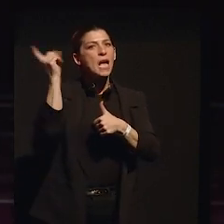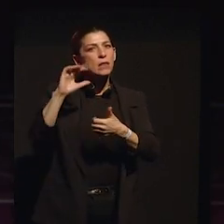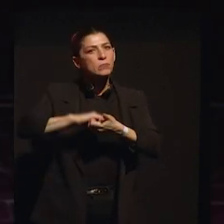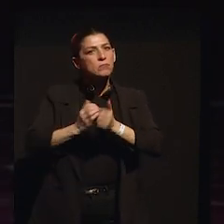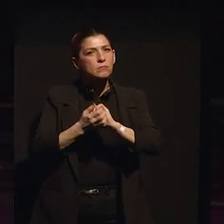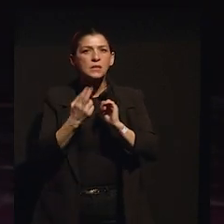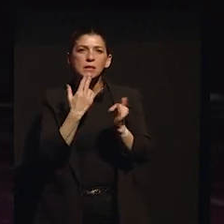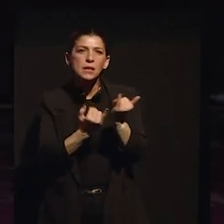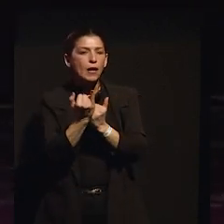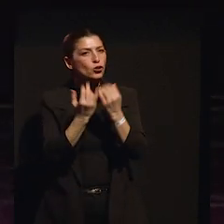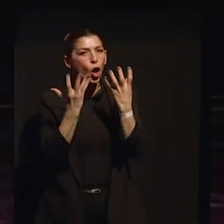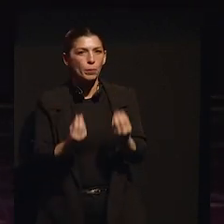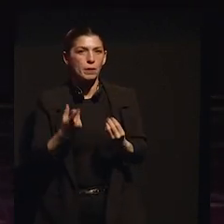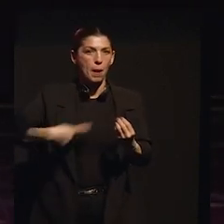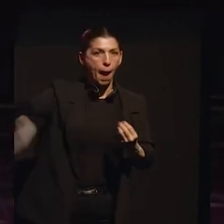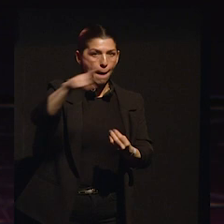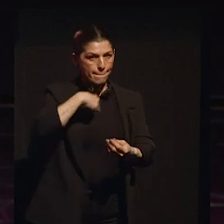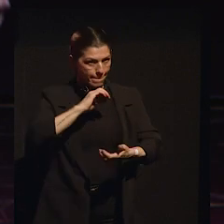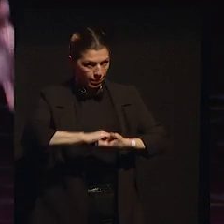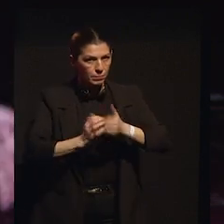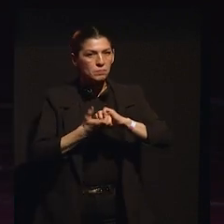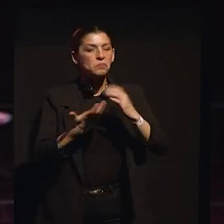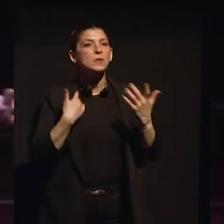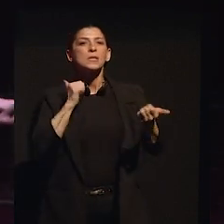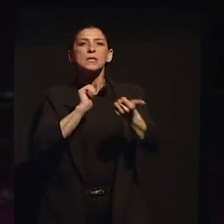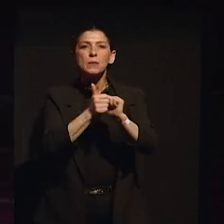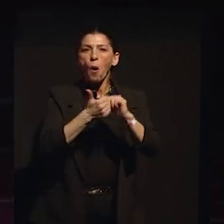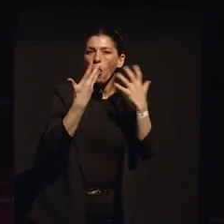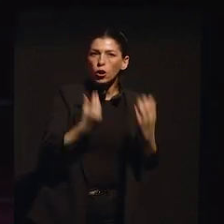The order can be reinstated. So, we can re-create a sisterhood.